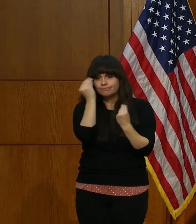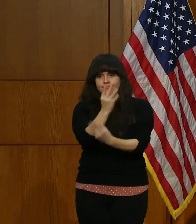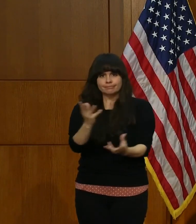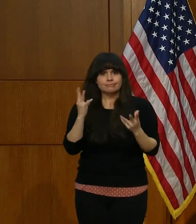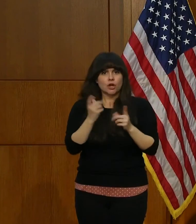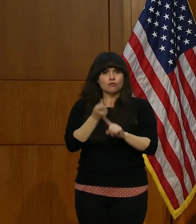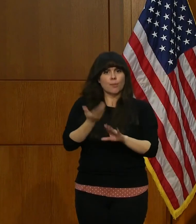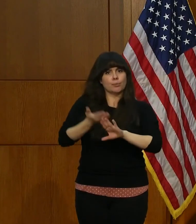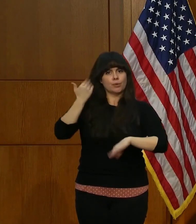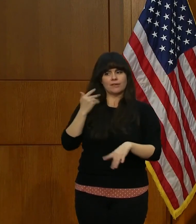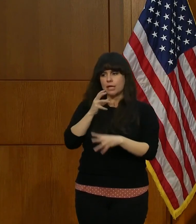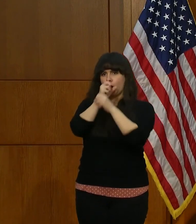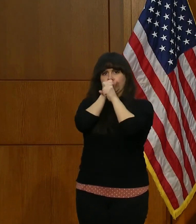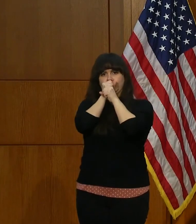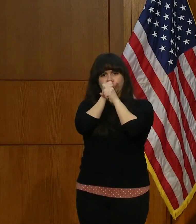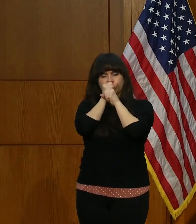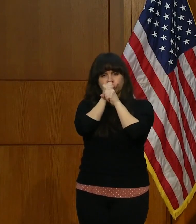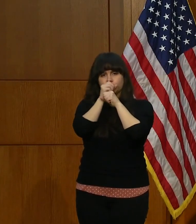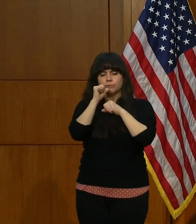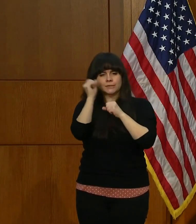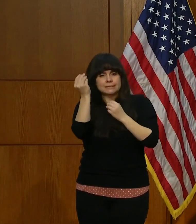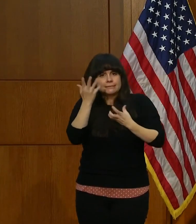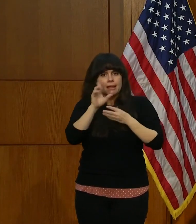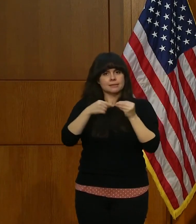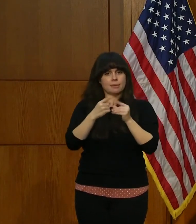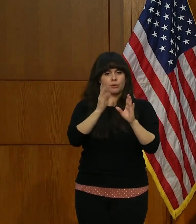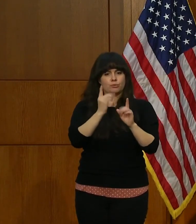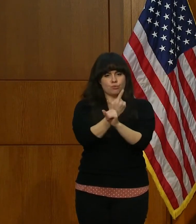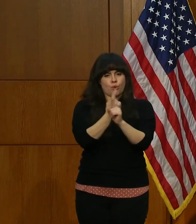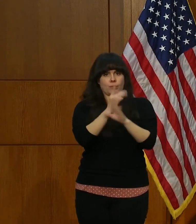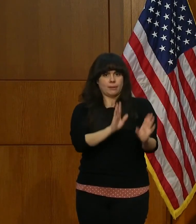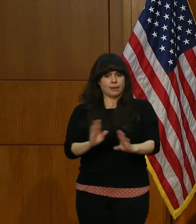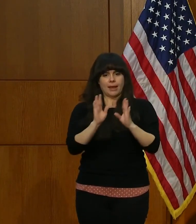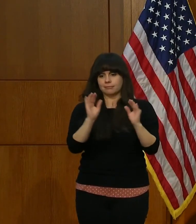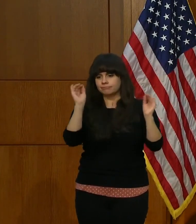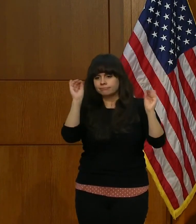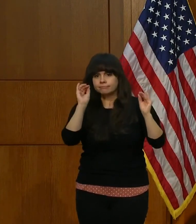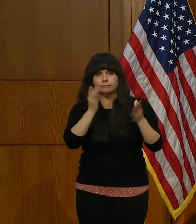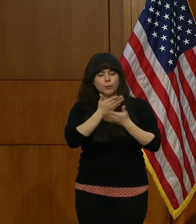SECOND THE LACK OF TRANSPARENCY FROM THE PREVIOUS FEDERAL ADMINISTRATION PREVENTING